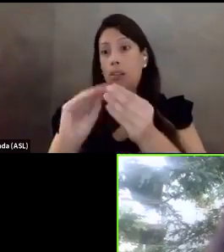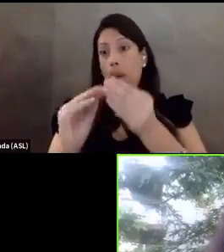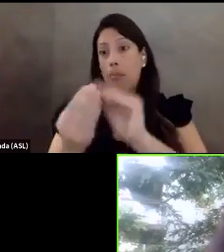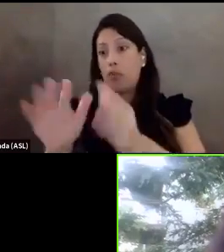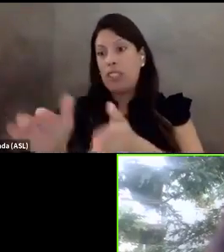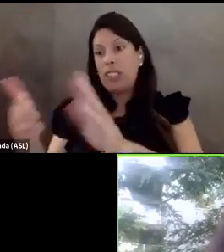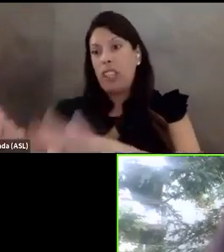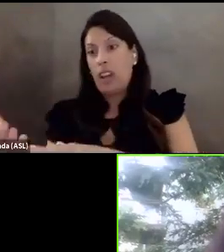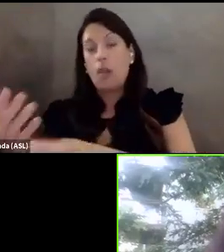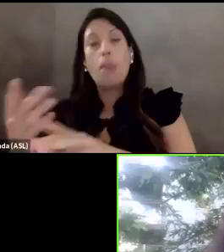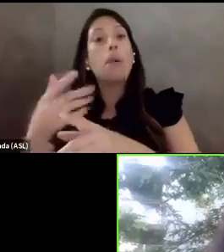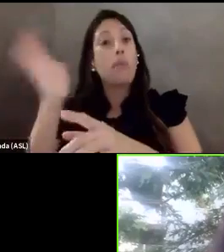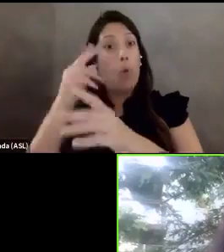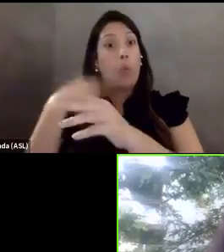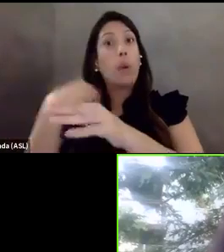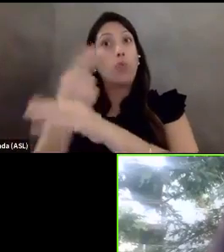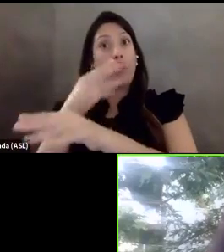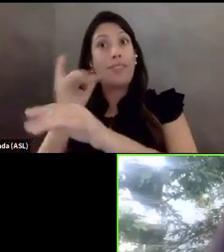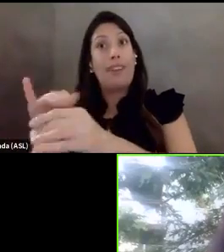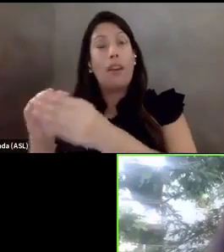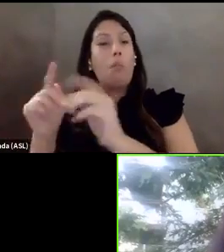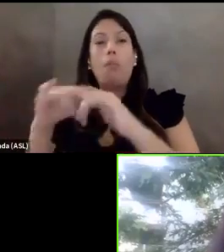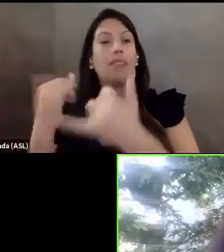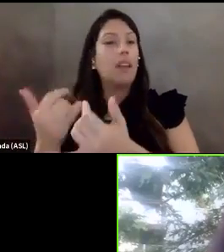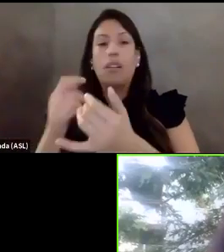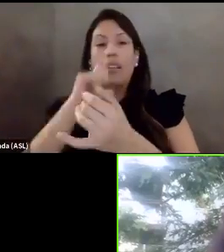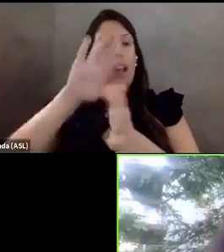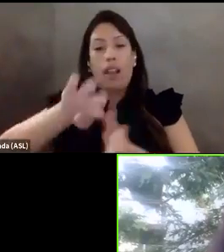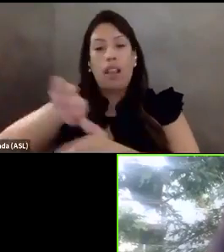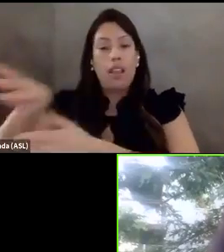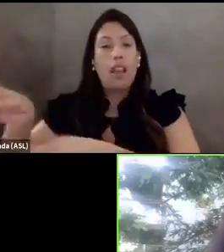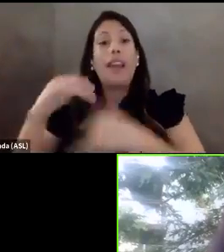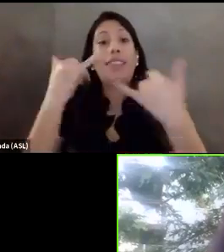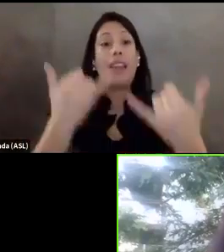One is the new cases per day. Four hundred thousand a second is a test